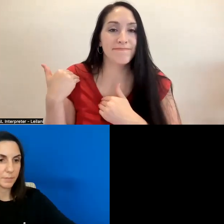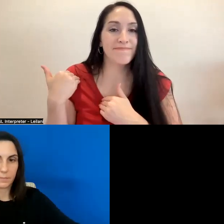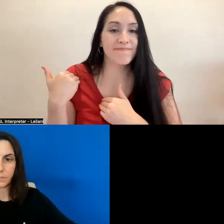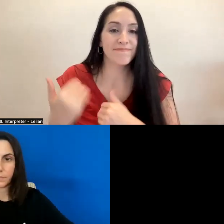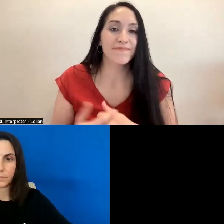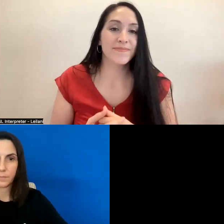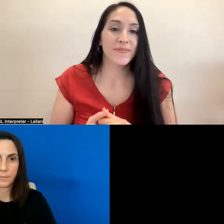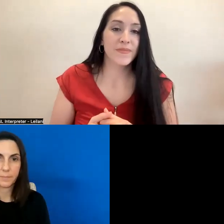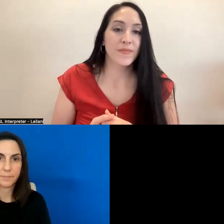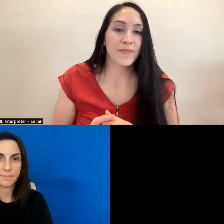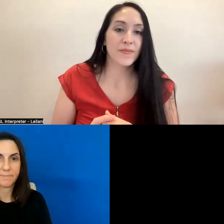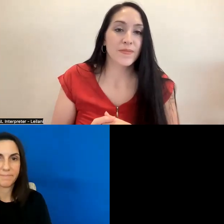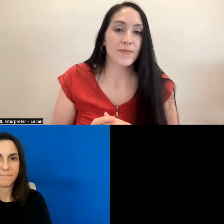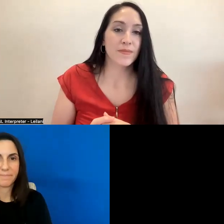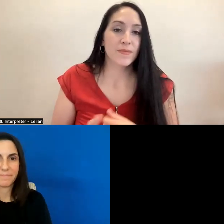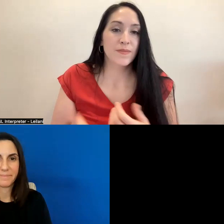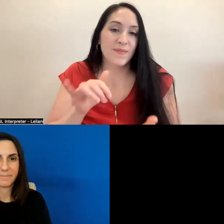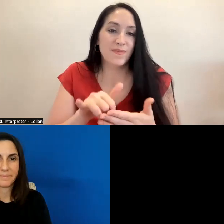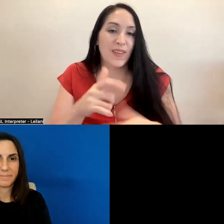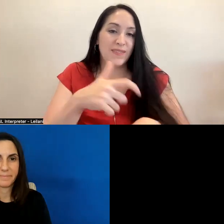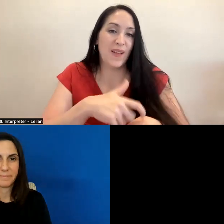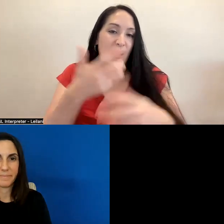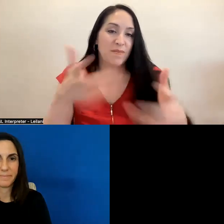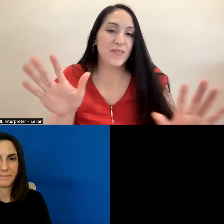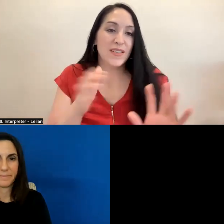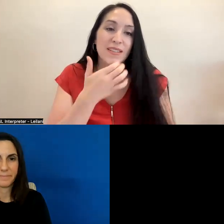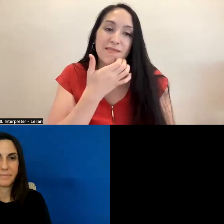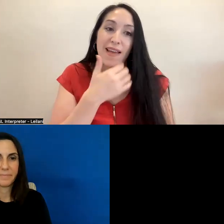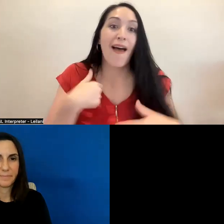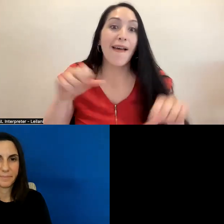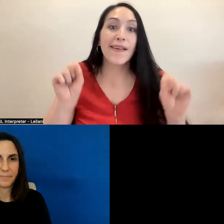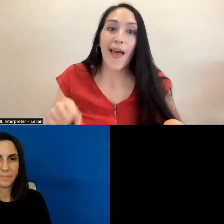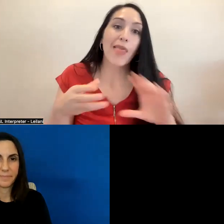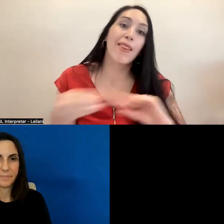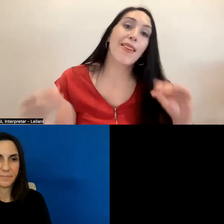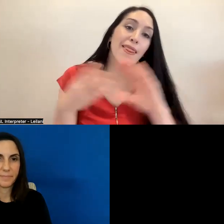of it for our time, I know I could go on and on about able accounts, almost like it's my